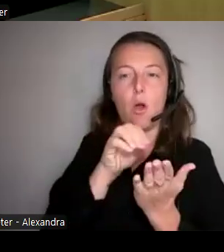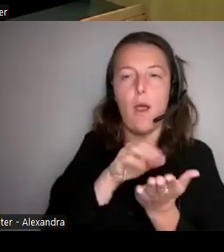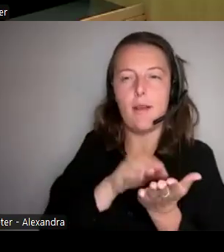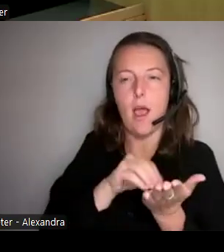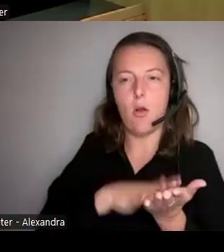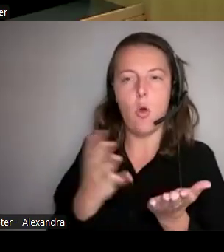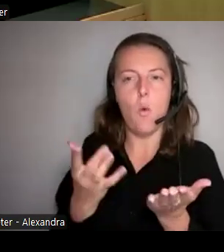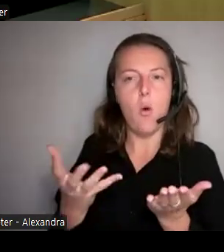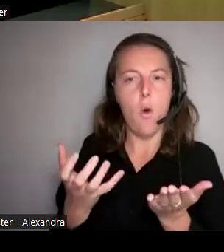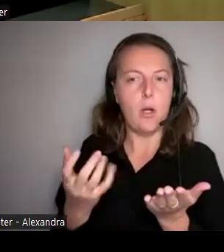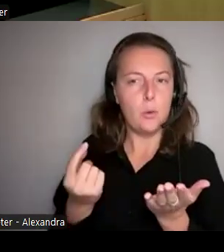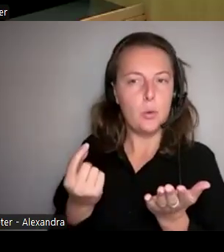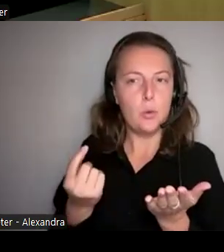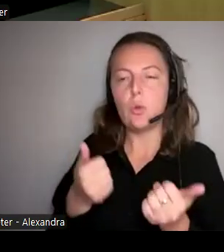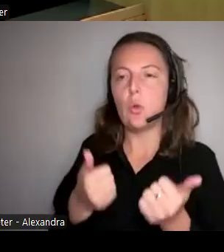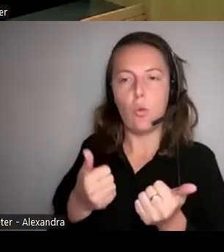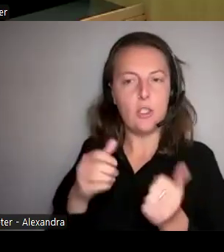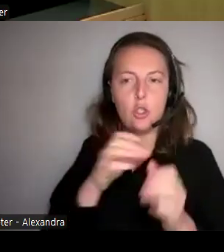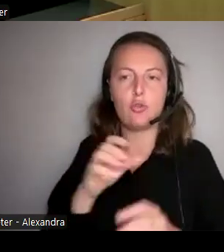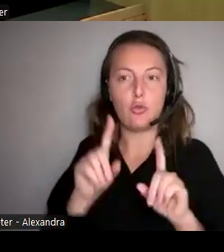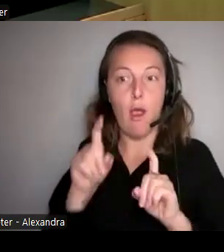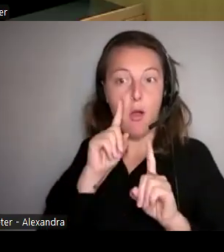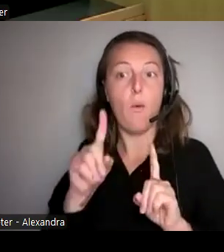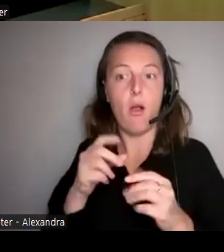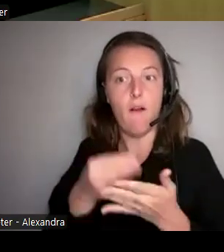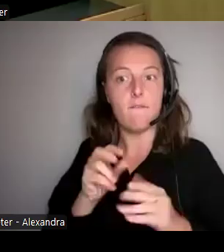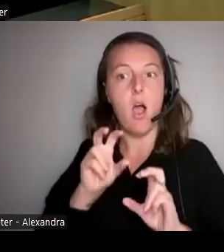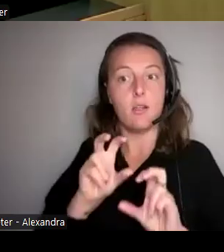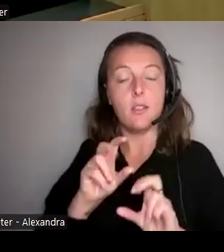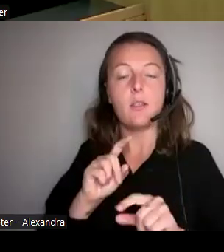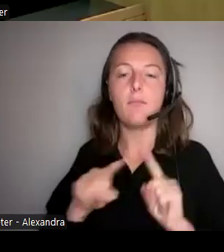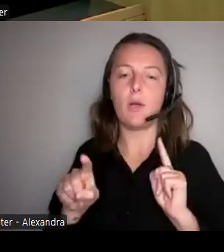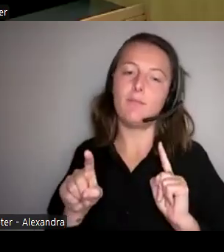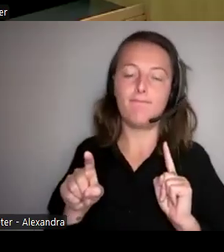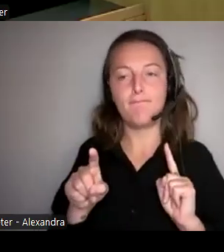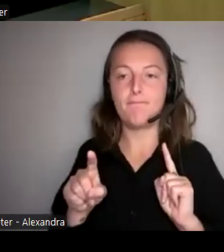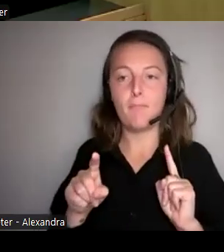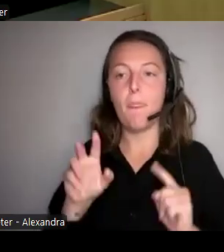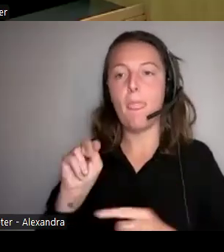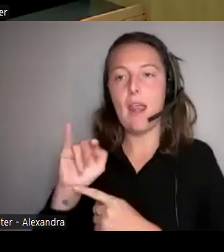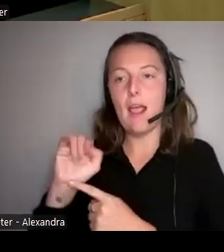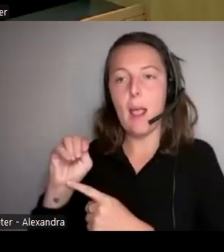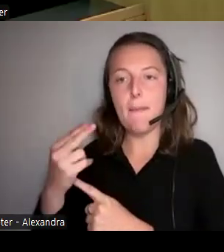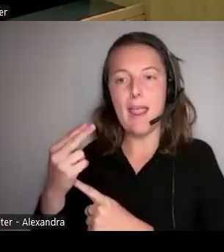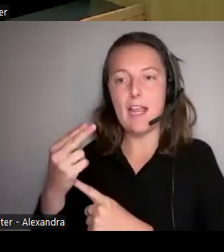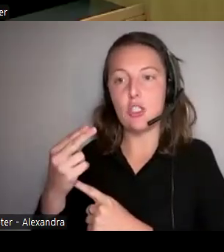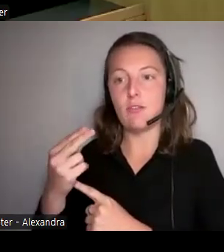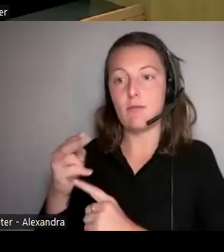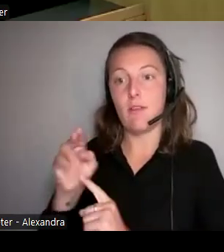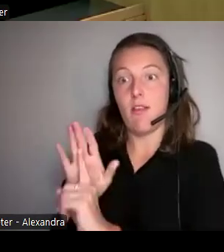come to them or what kind of trials they'll fund. Um but uh the NIMH will no longer have a very